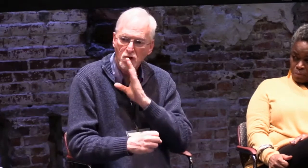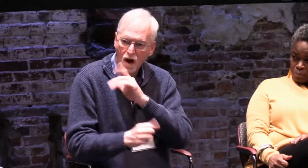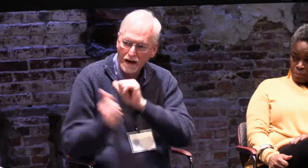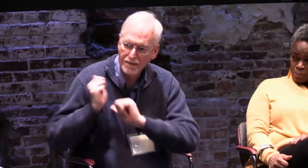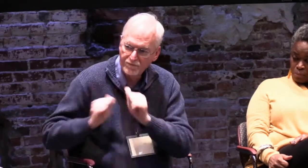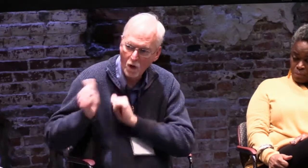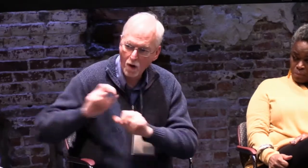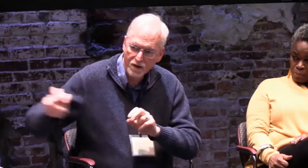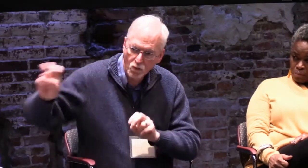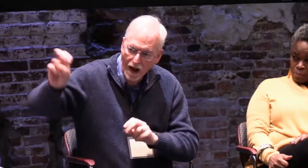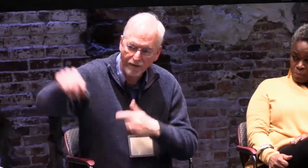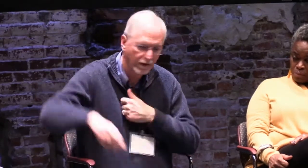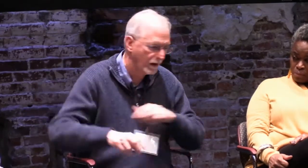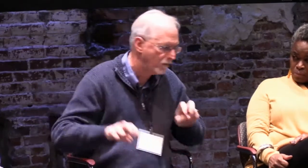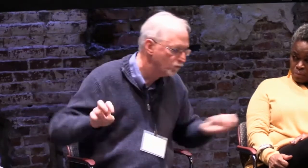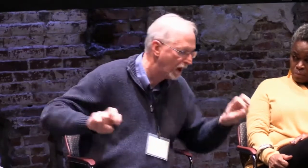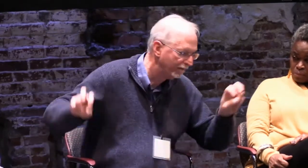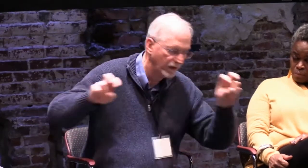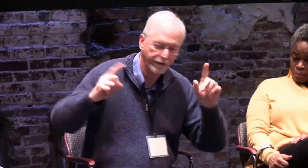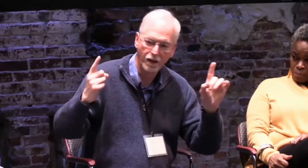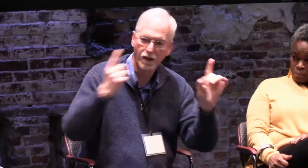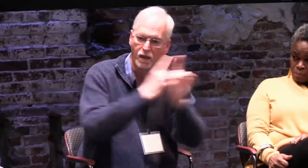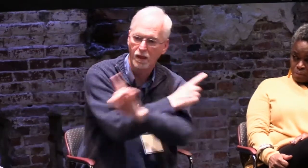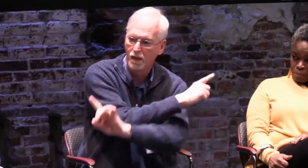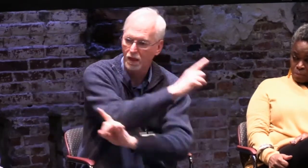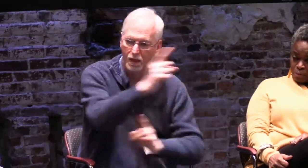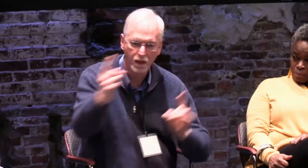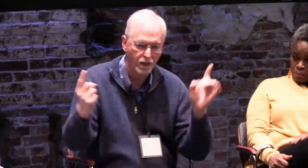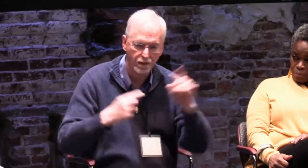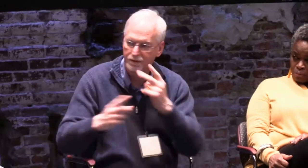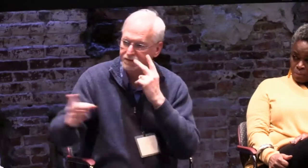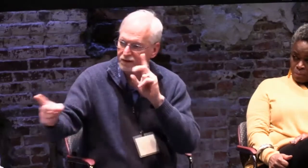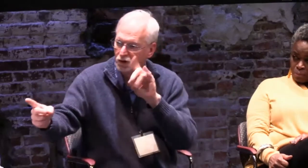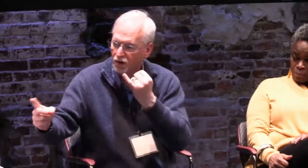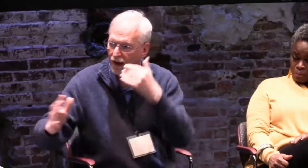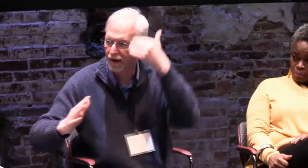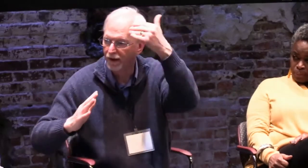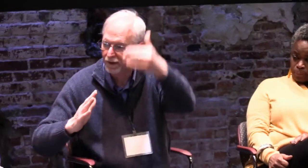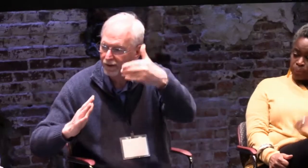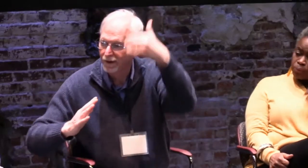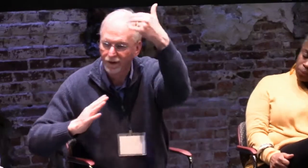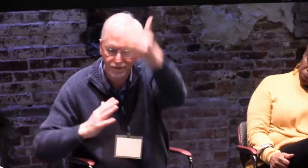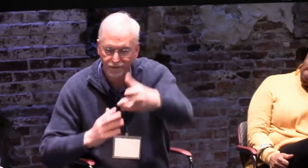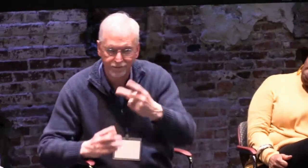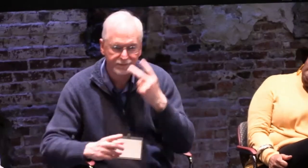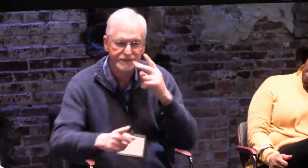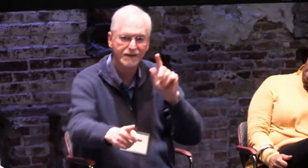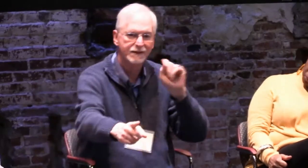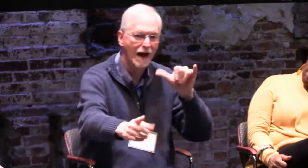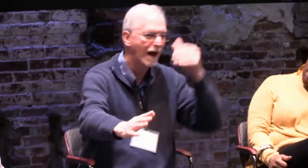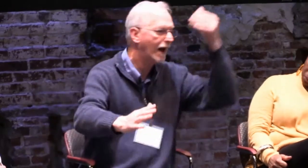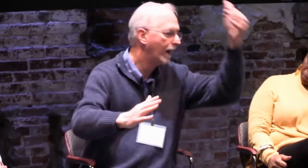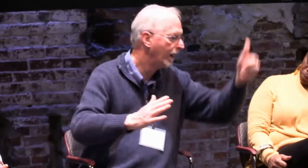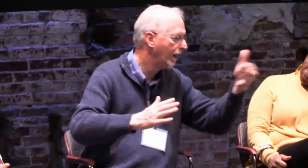In 30 years, there was none of it. We all traveled in each our own journeys, but we never crossed paths.